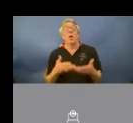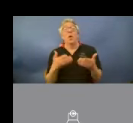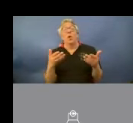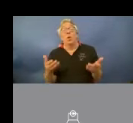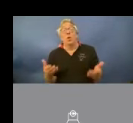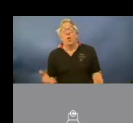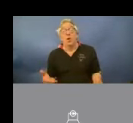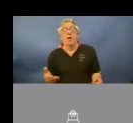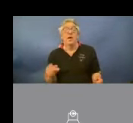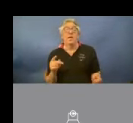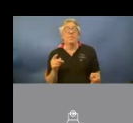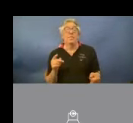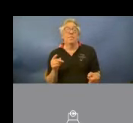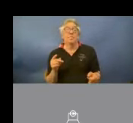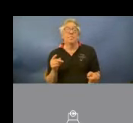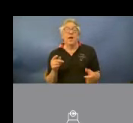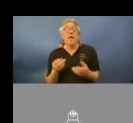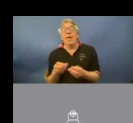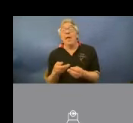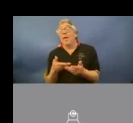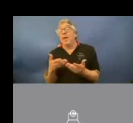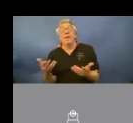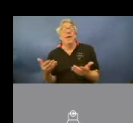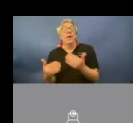country, that needs to be considered in the decisions about granting asylum to them.